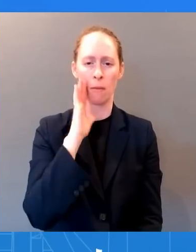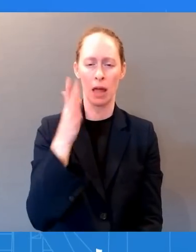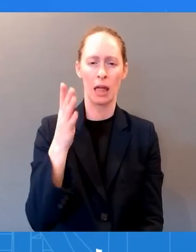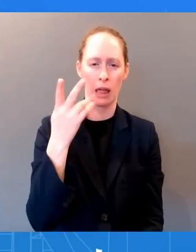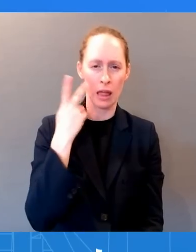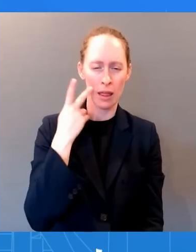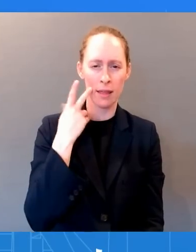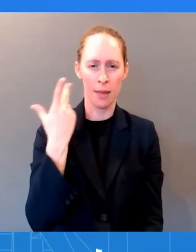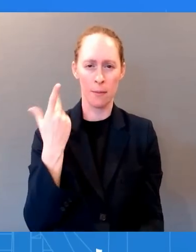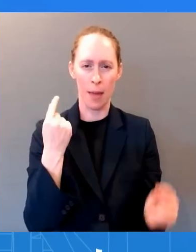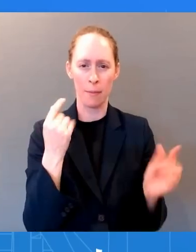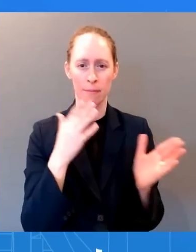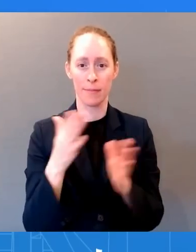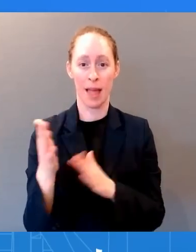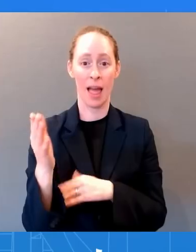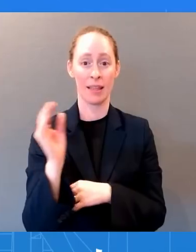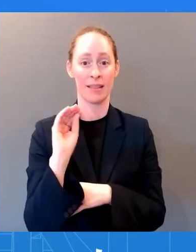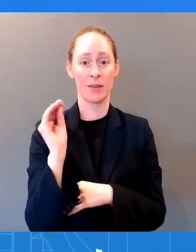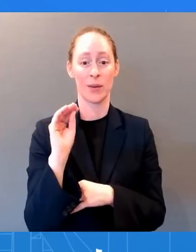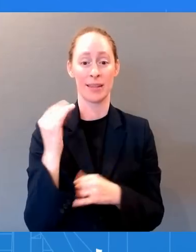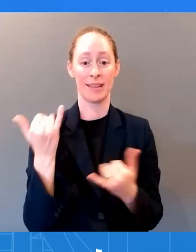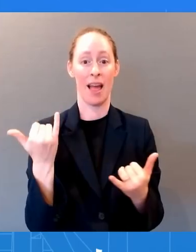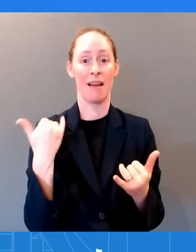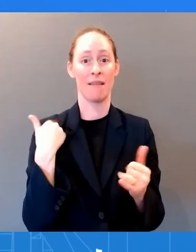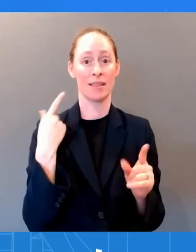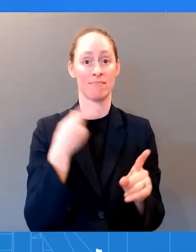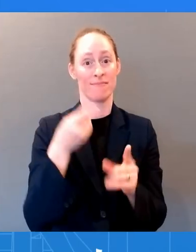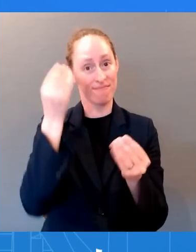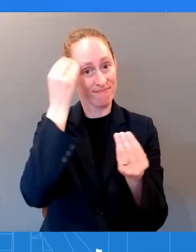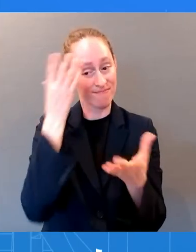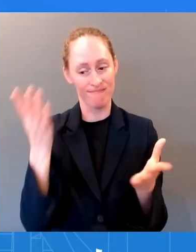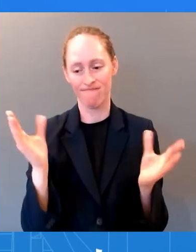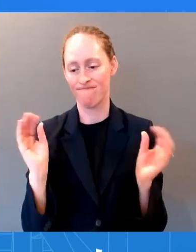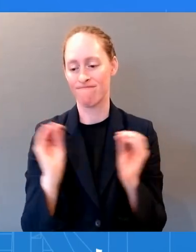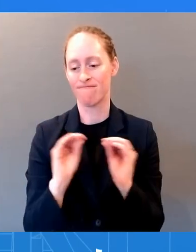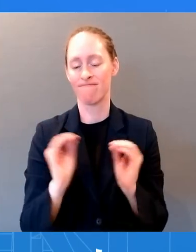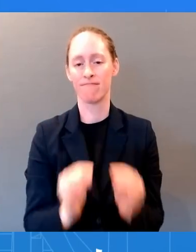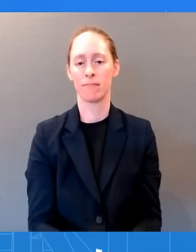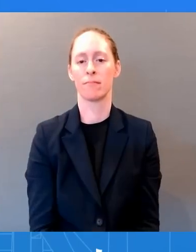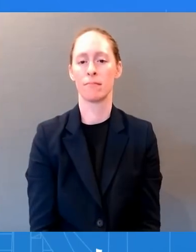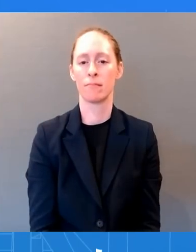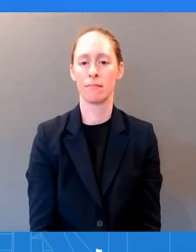The Press: Okay. Is there anything else that you can do from an administration perspective